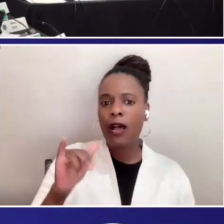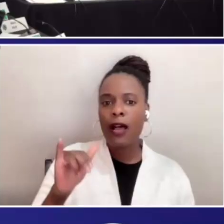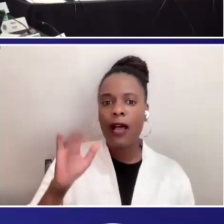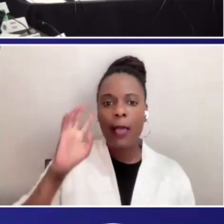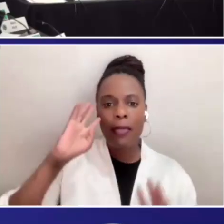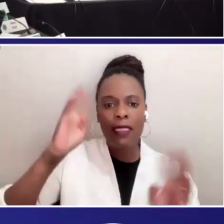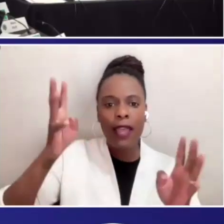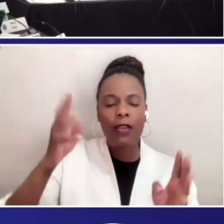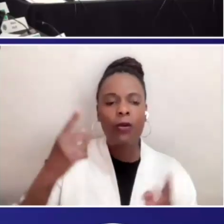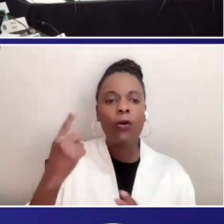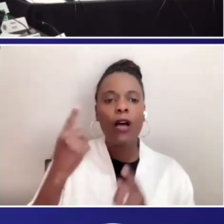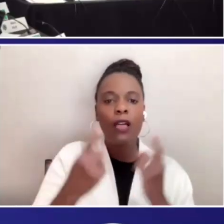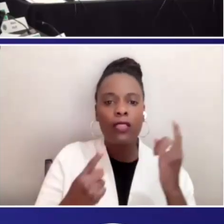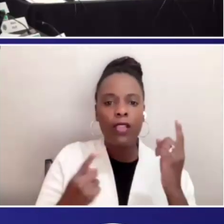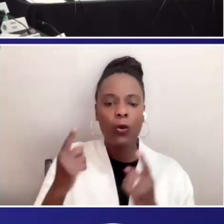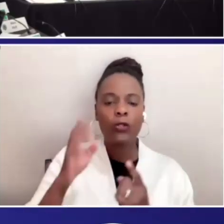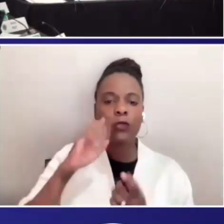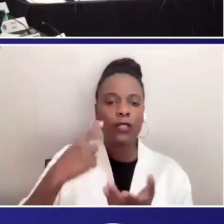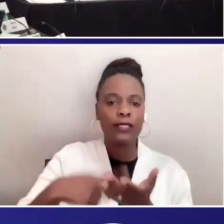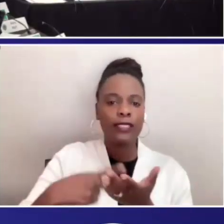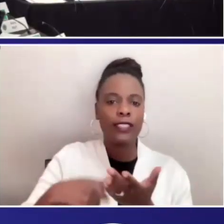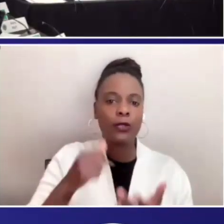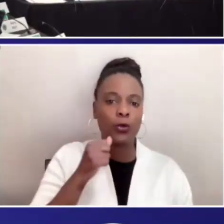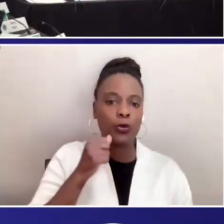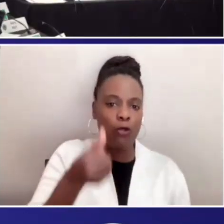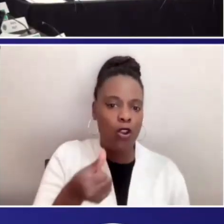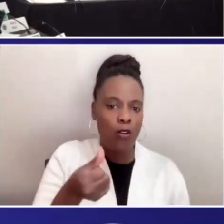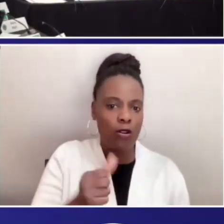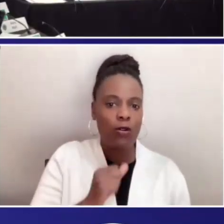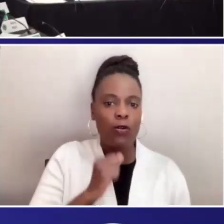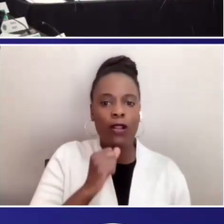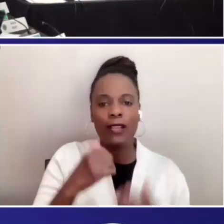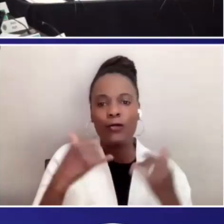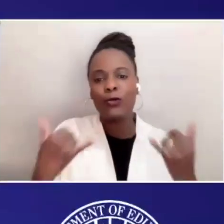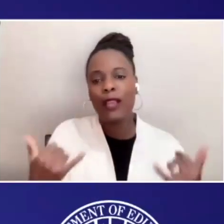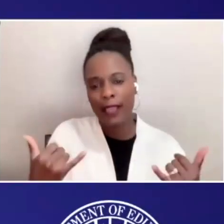conversation tomorrow and not today. So we are going to need time to look at